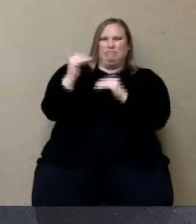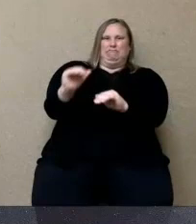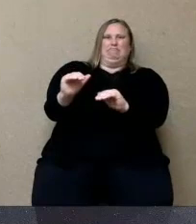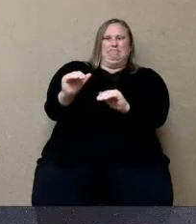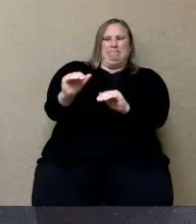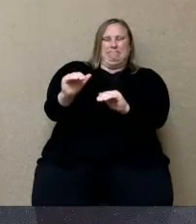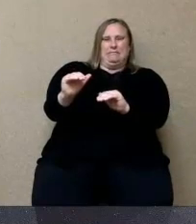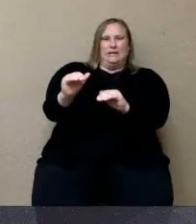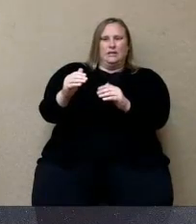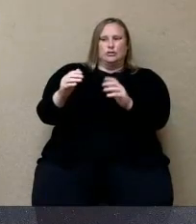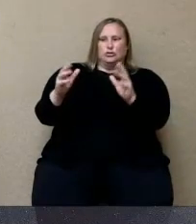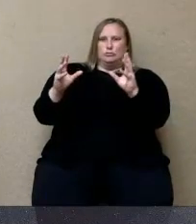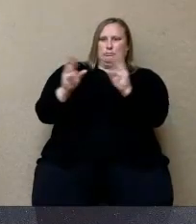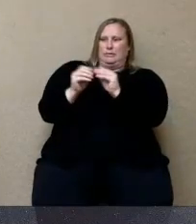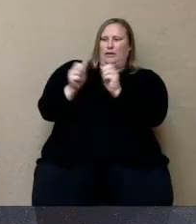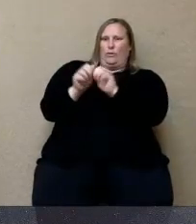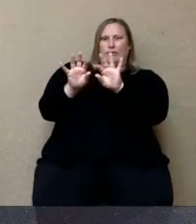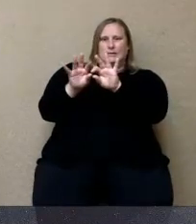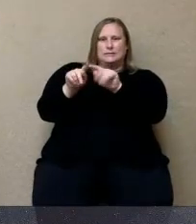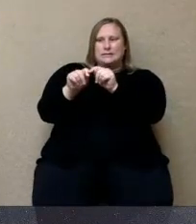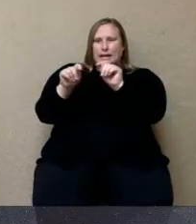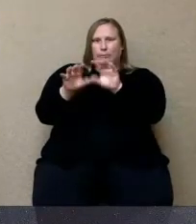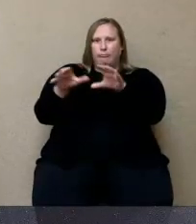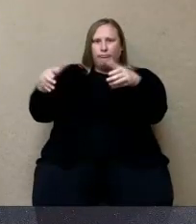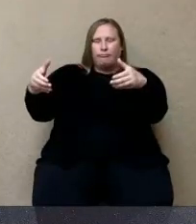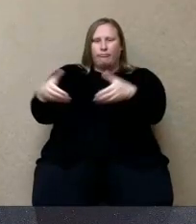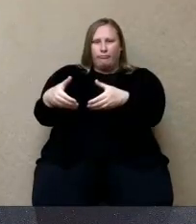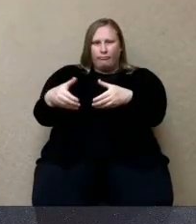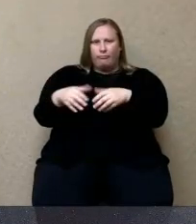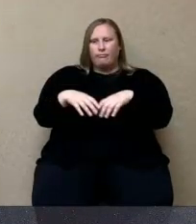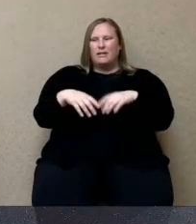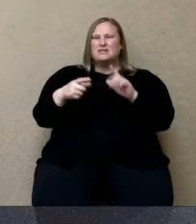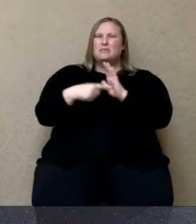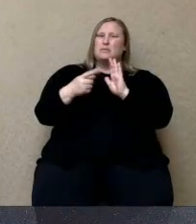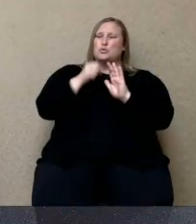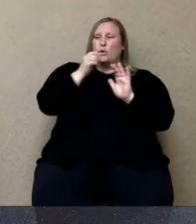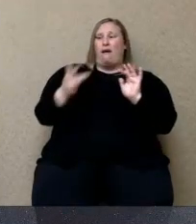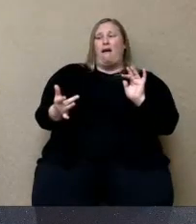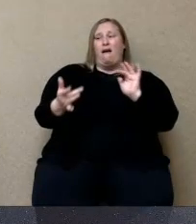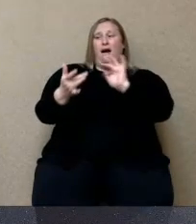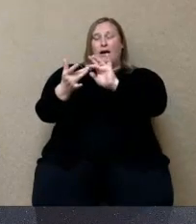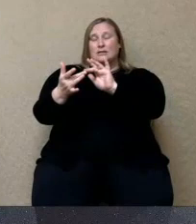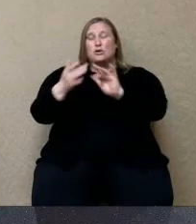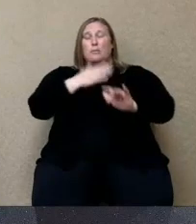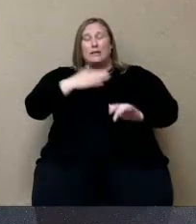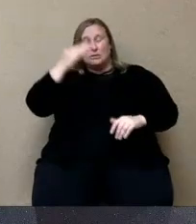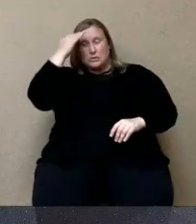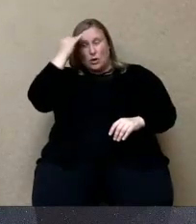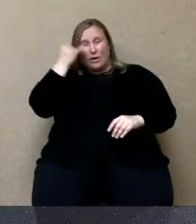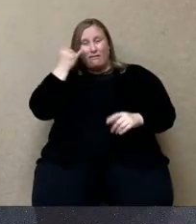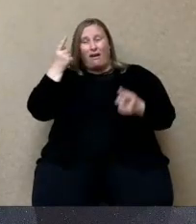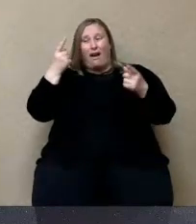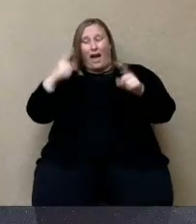just us, but time and resources often make it difficult and sometimes we're not reaching out like that we should. So, please know that if that happens, you are, we would